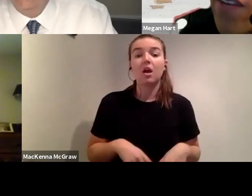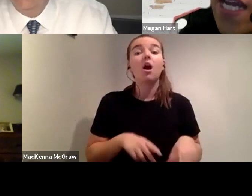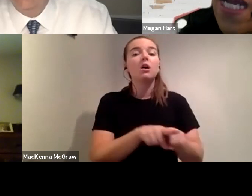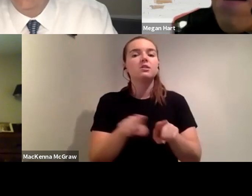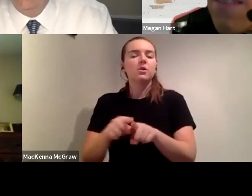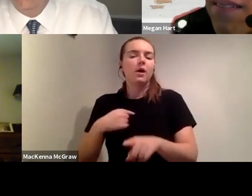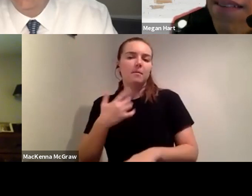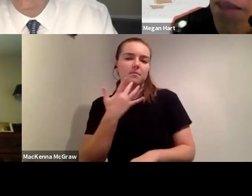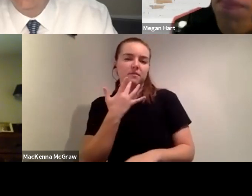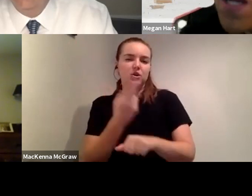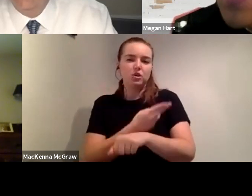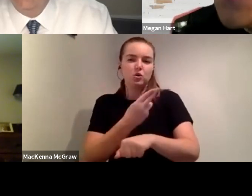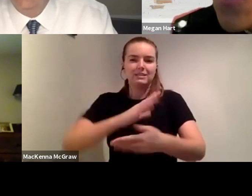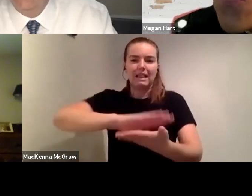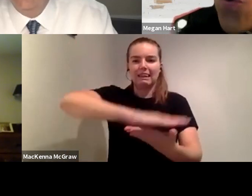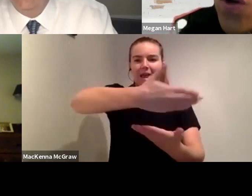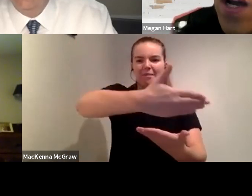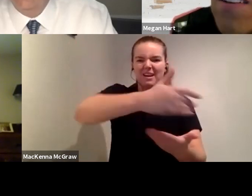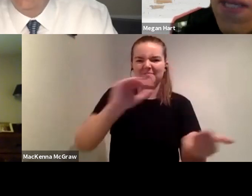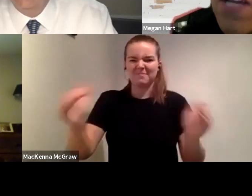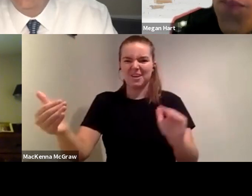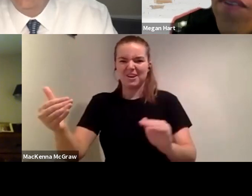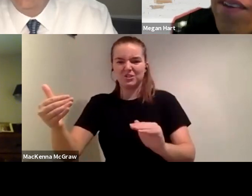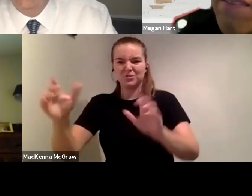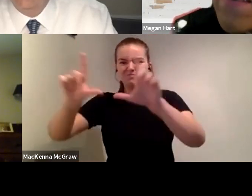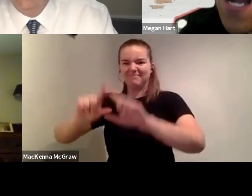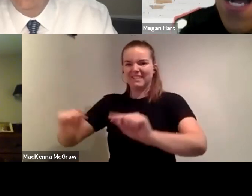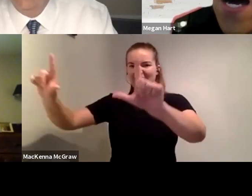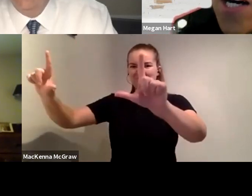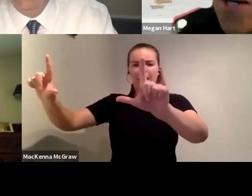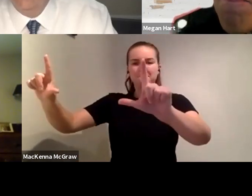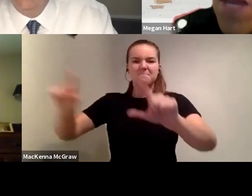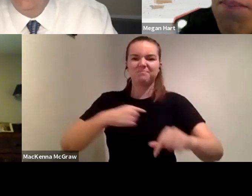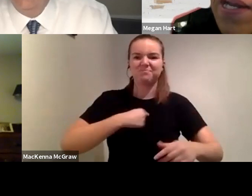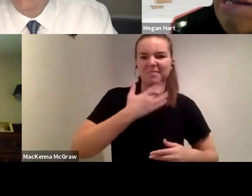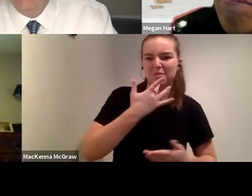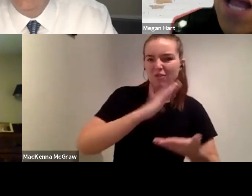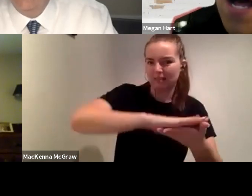And anybody could have access to that type of accommodation.